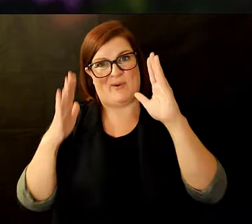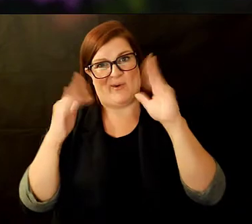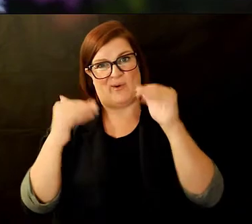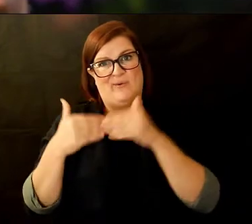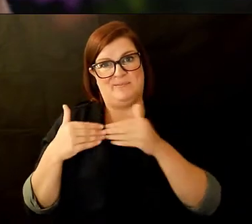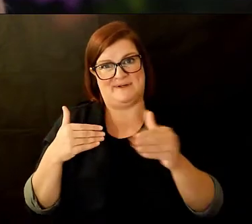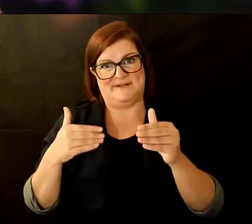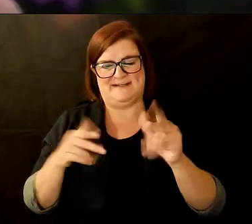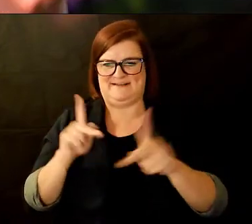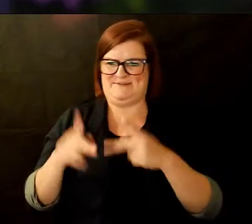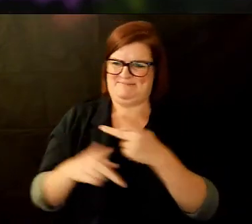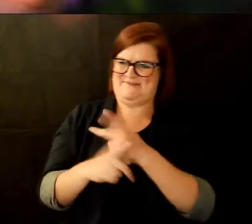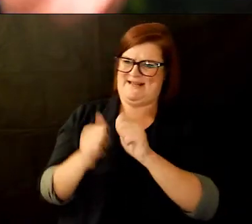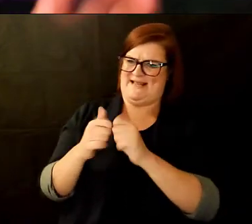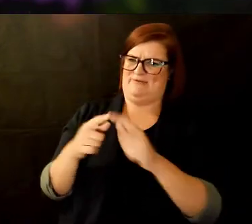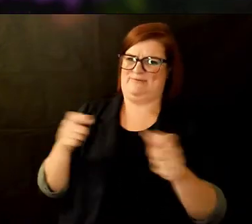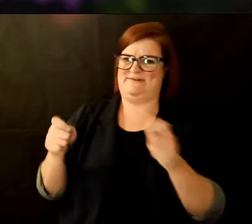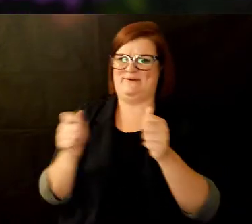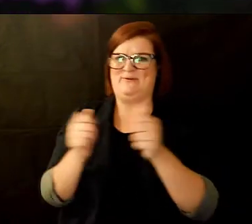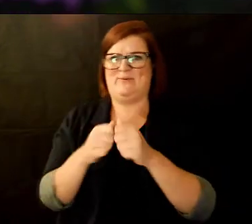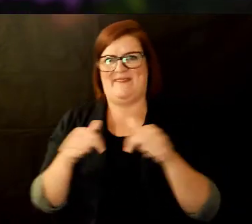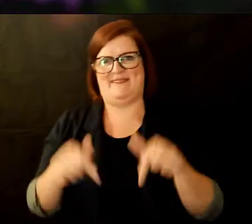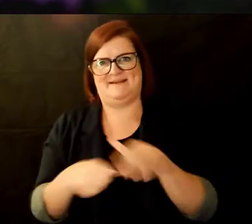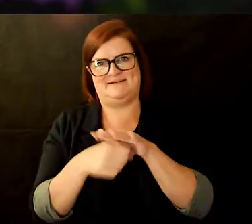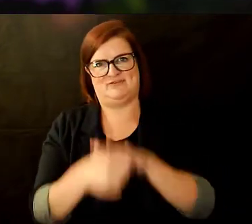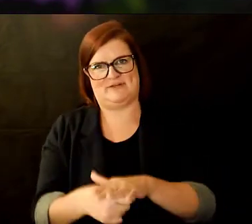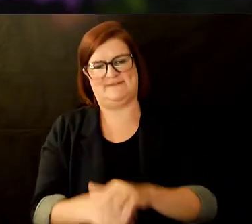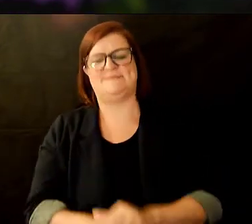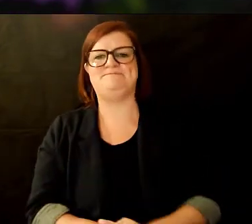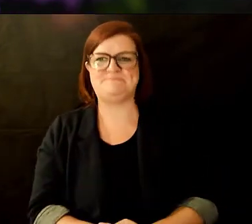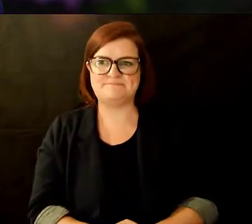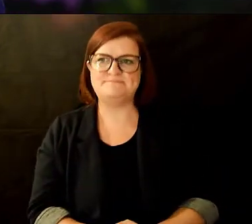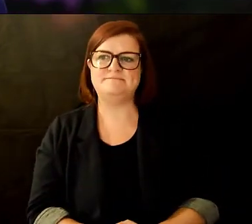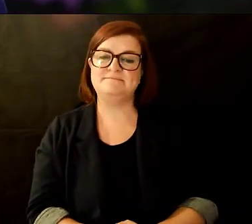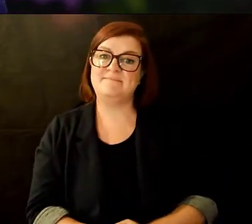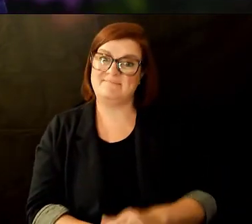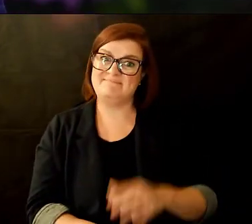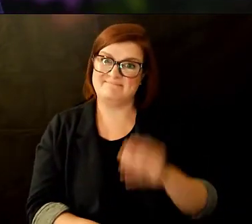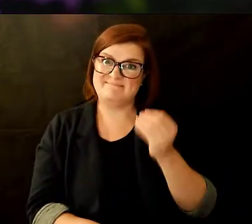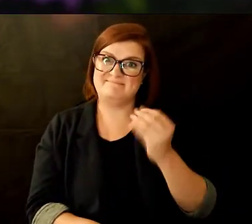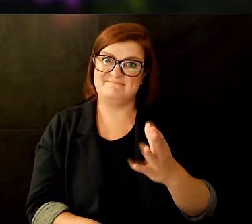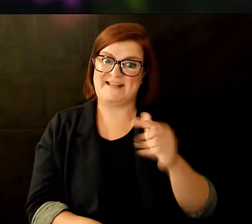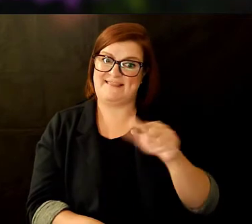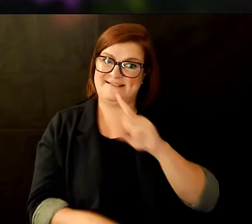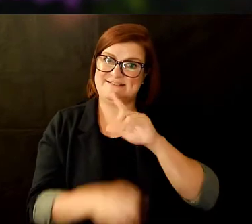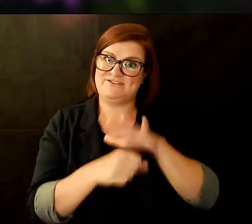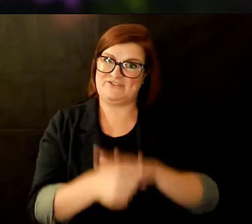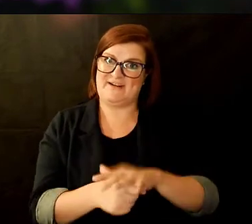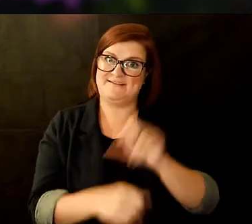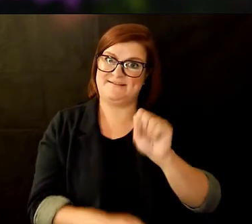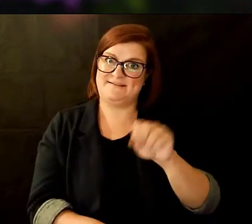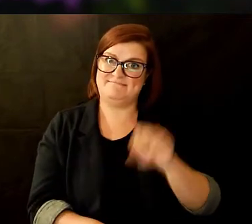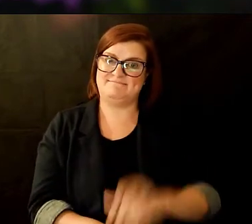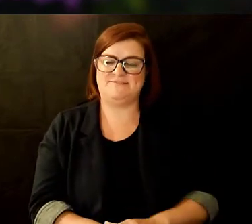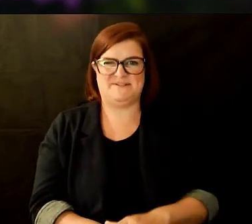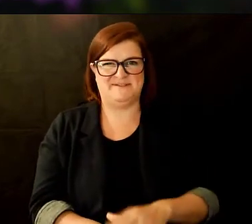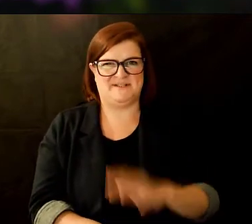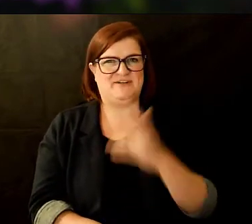figure out how to deal with this stress. This is stressful. Now, stress has three components.